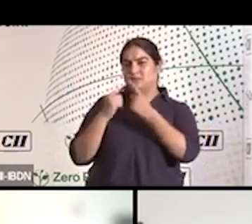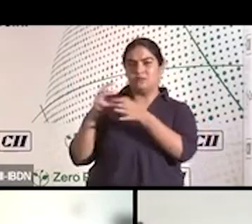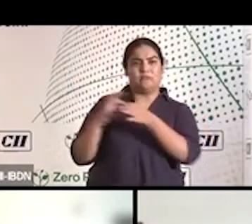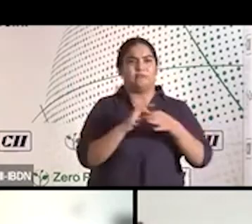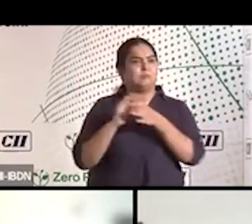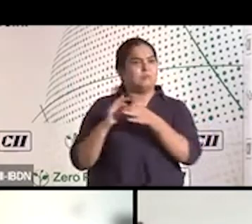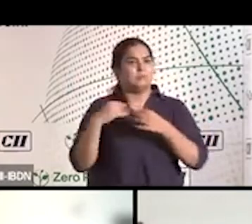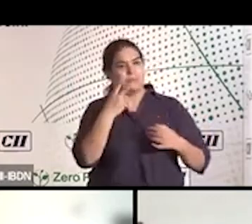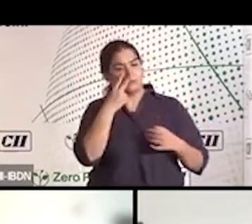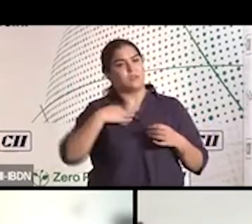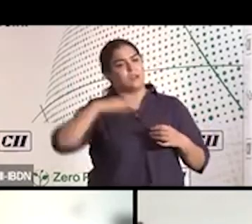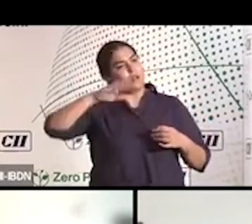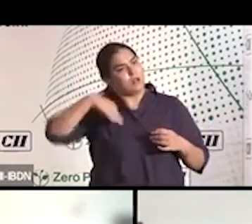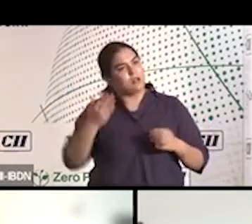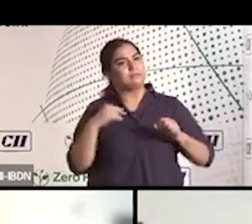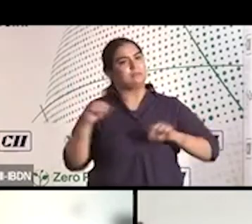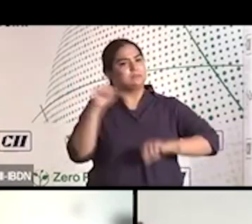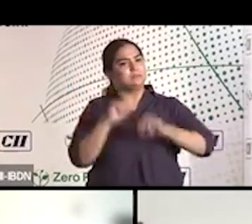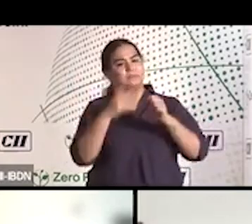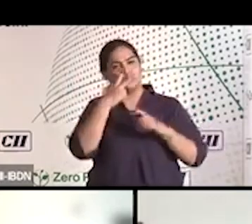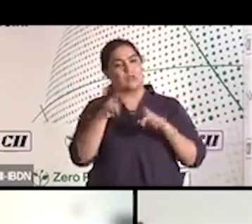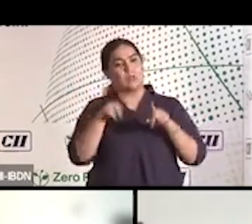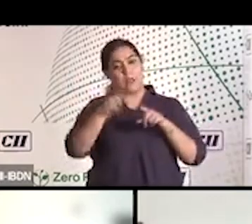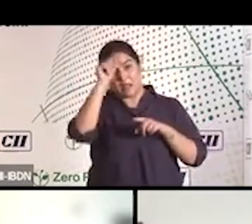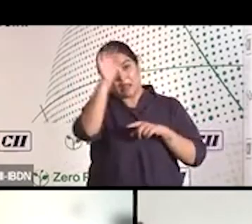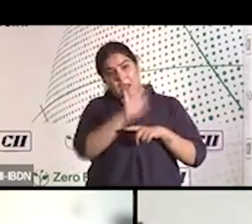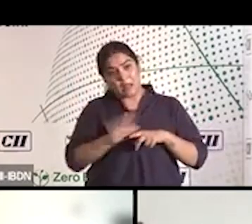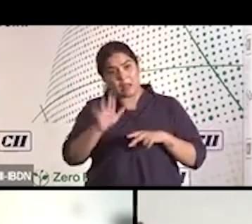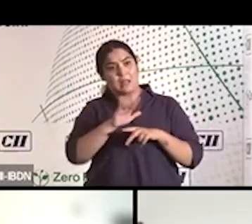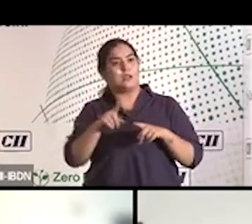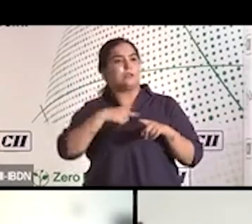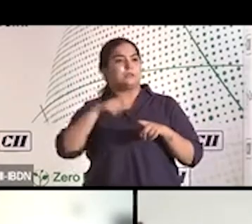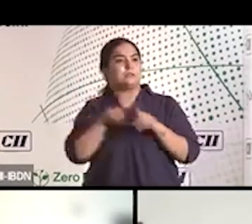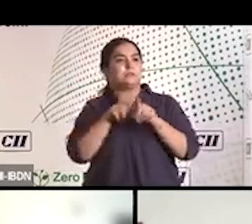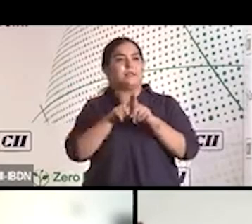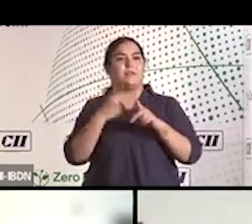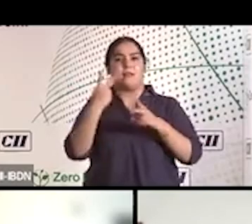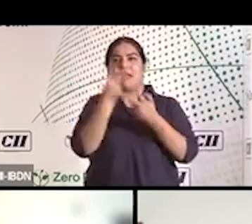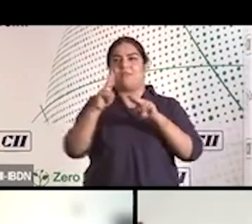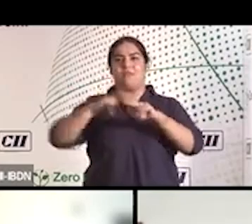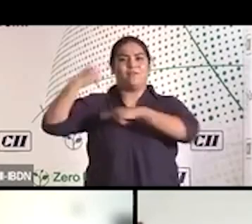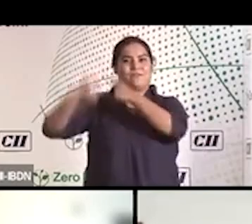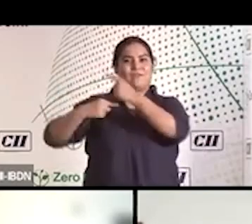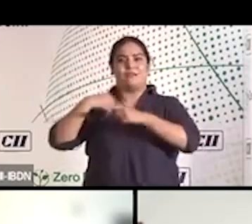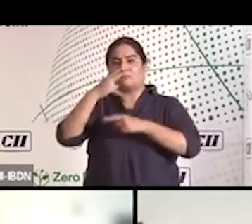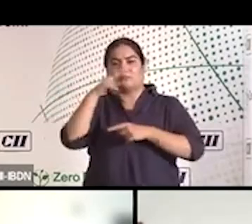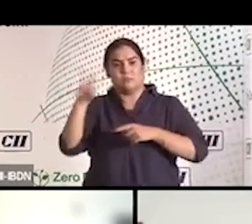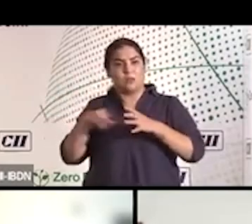we did this exercise in 28 factories of India and identified how many positions we have in India.